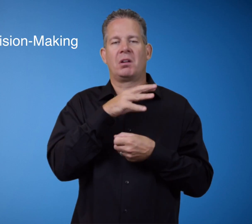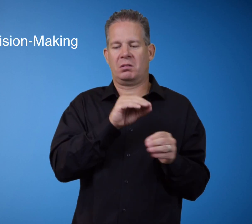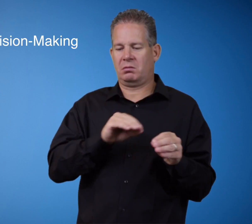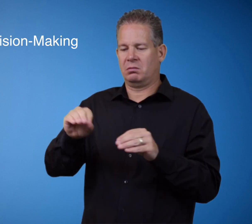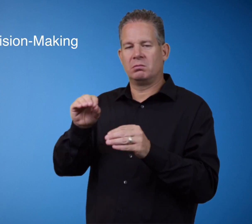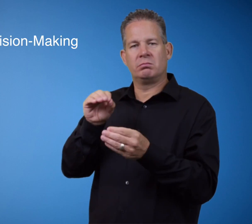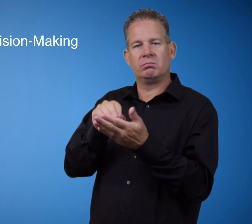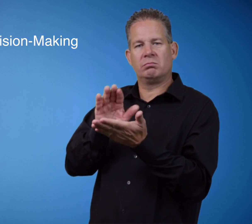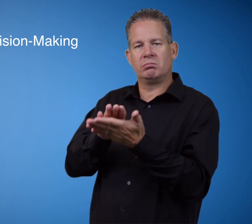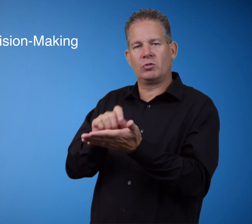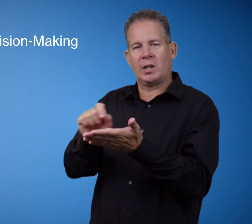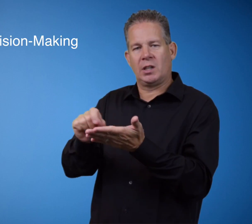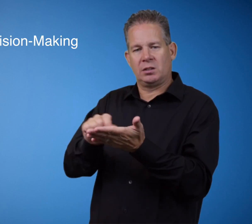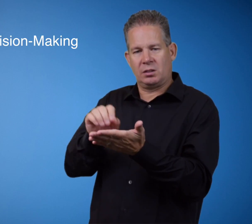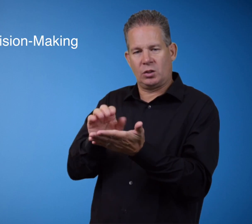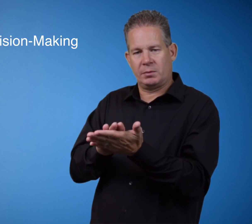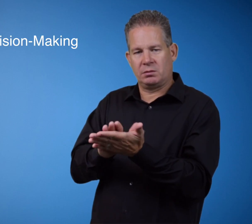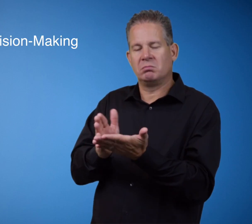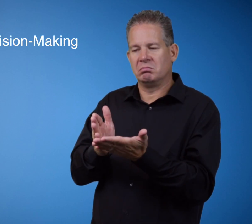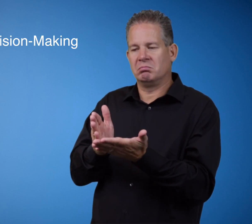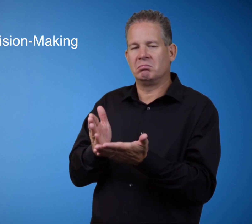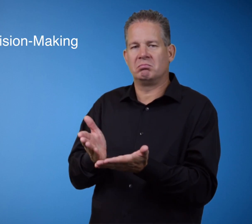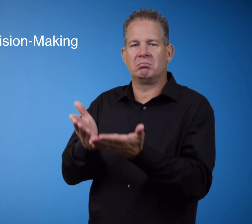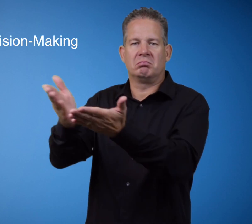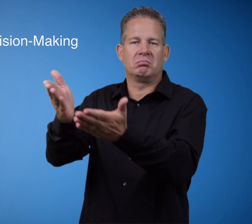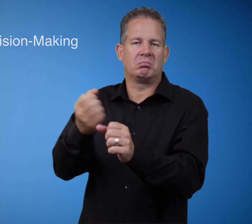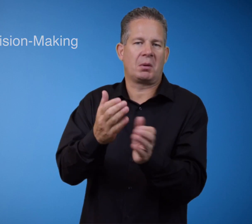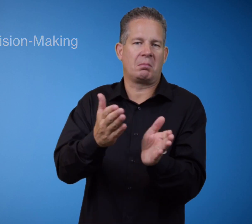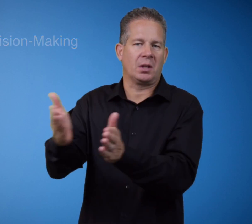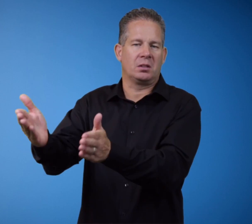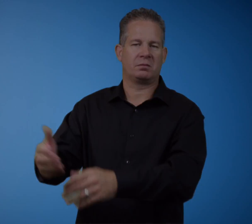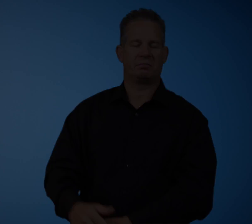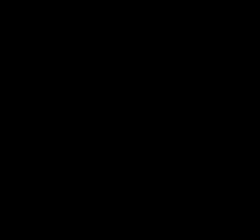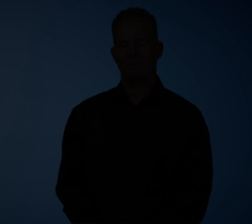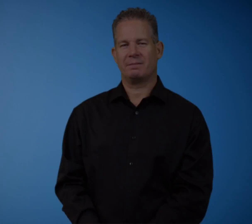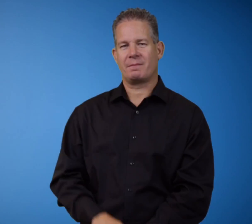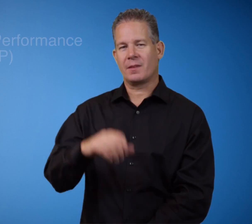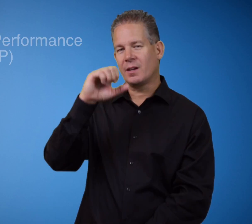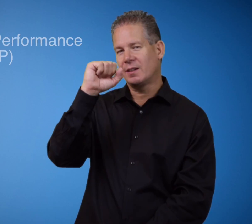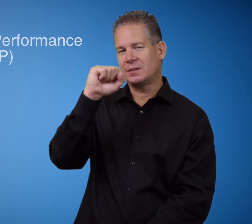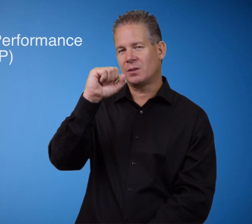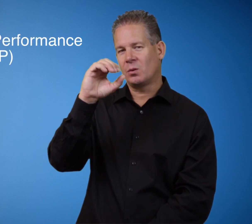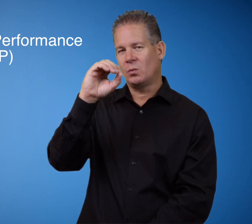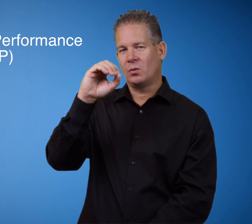That is then put down into a written document and presented to be made in a plan.